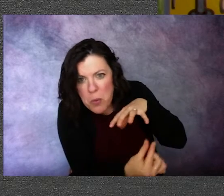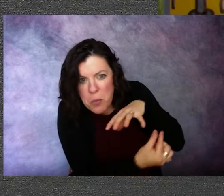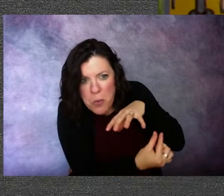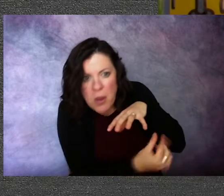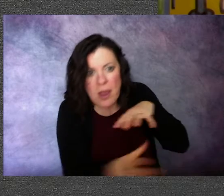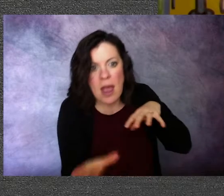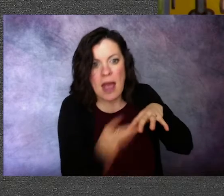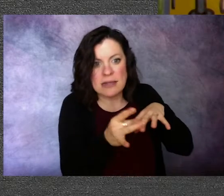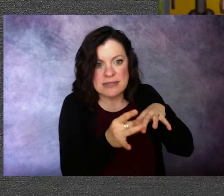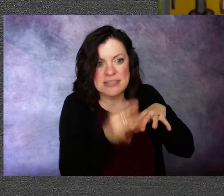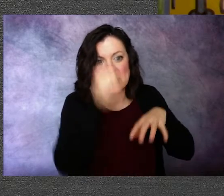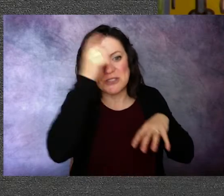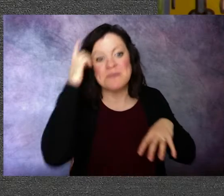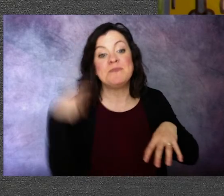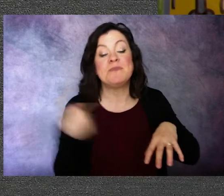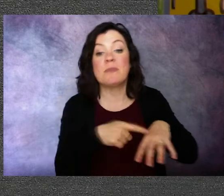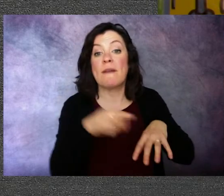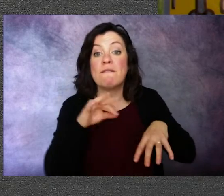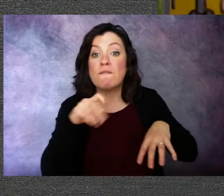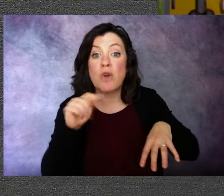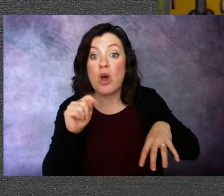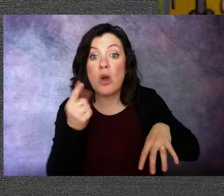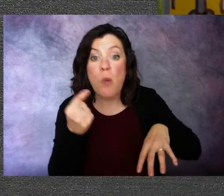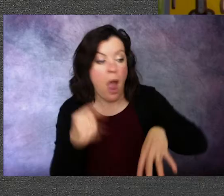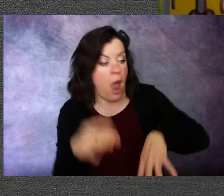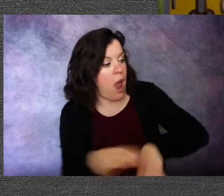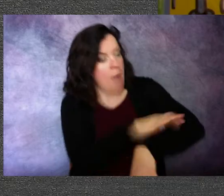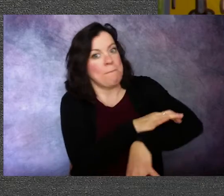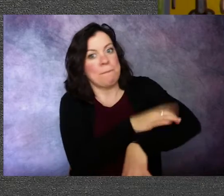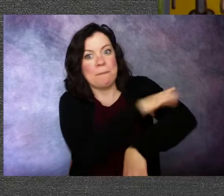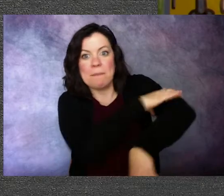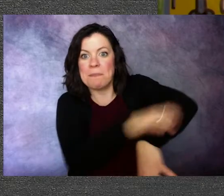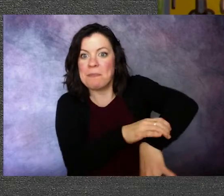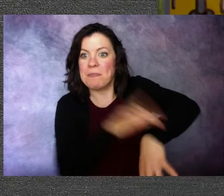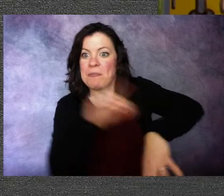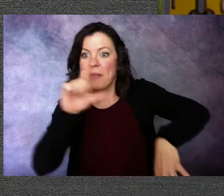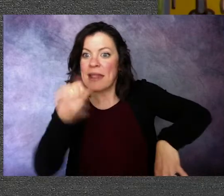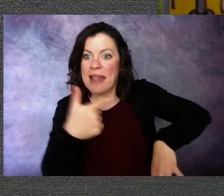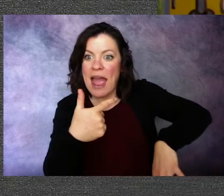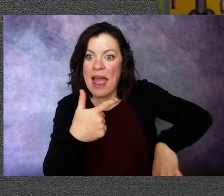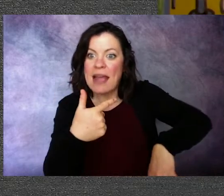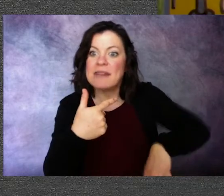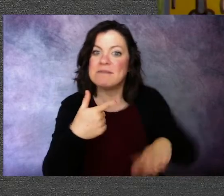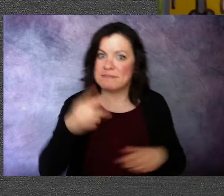So they're constructing the dinosaurs. Putting all the bones back together like a puzzle.